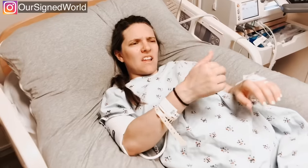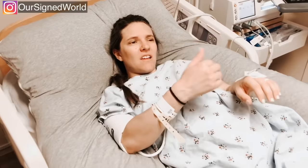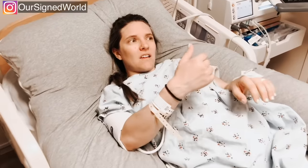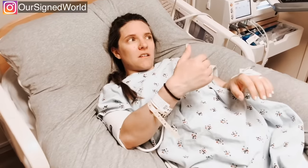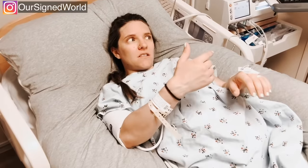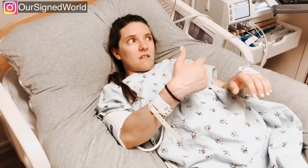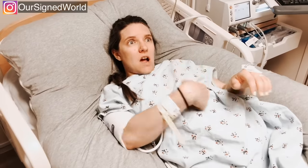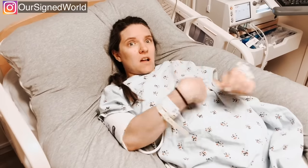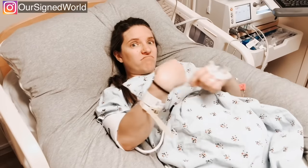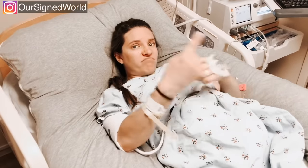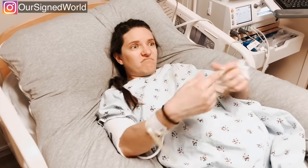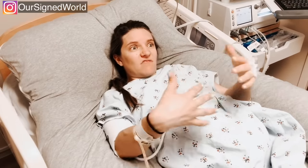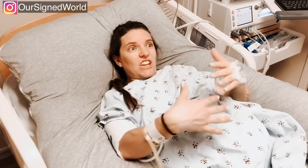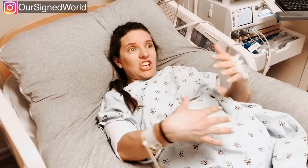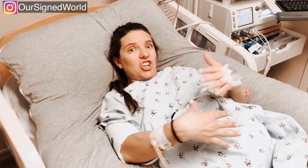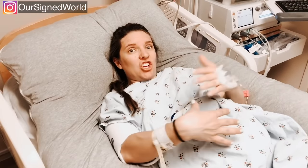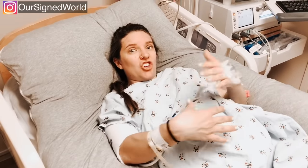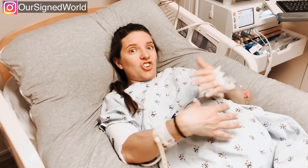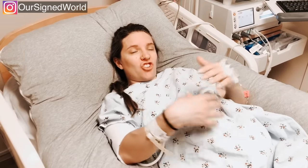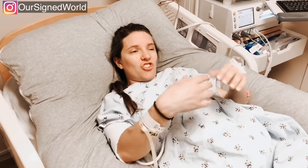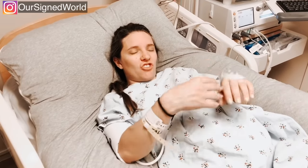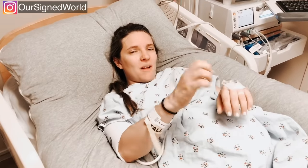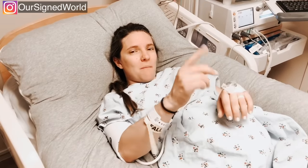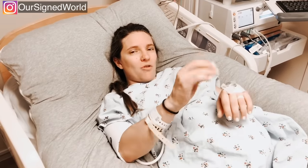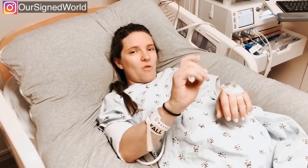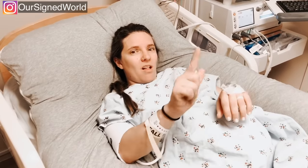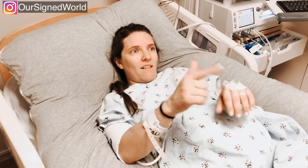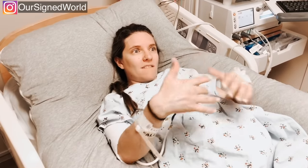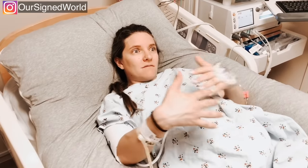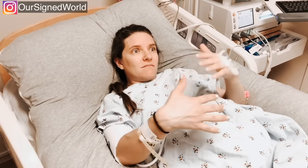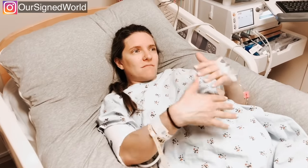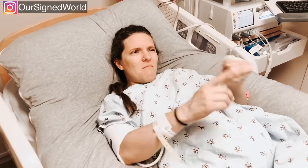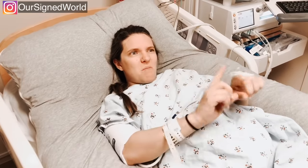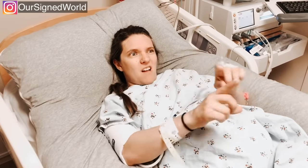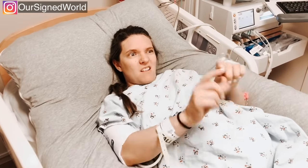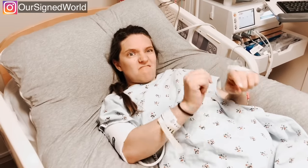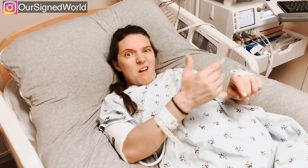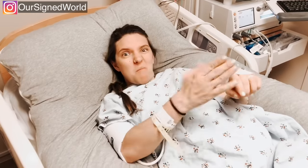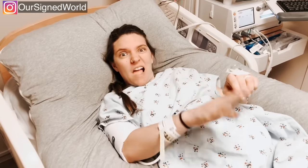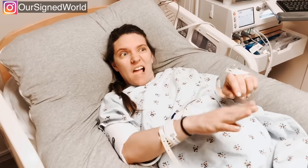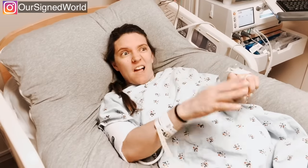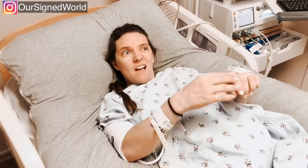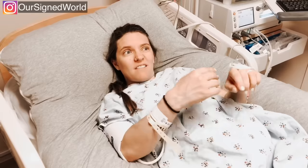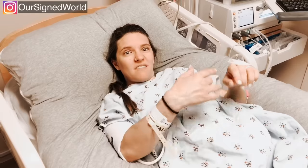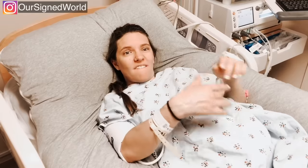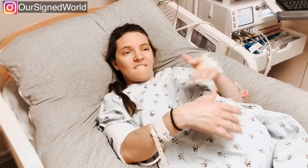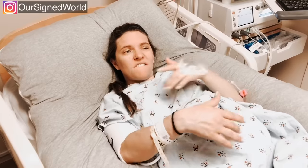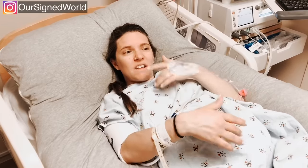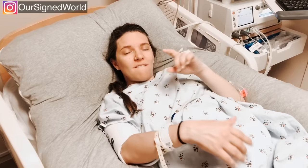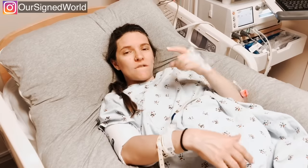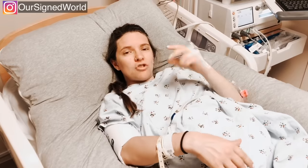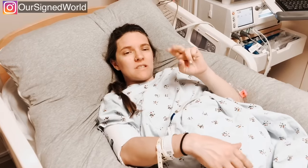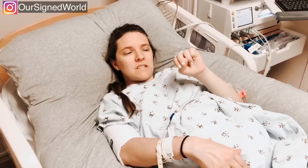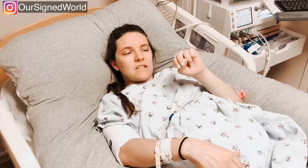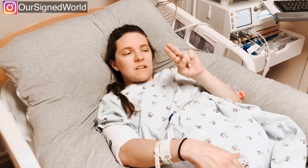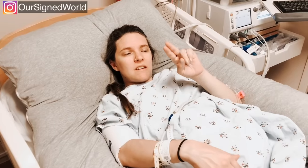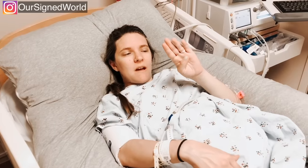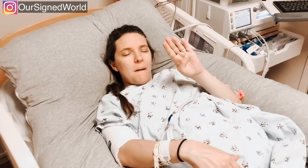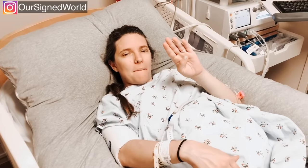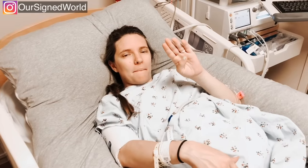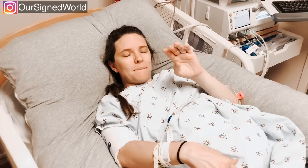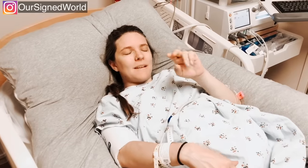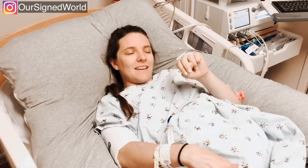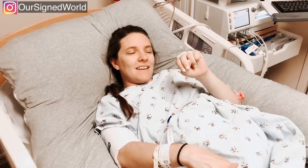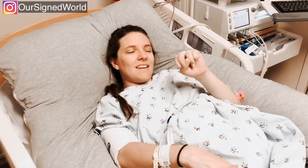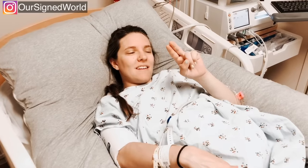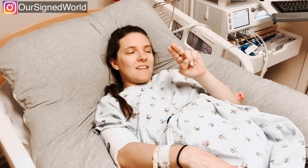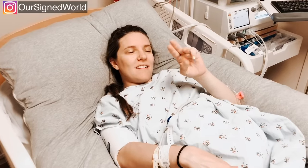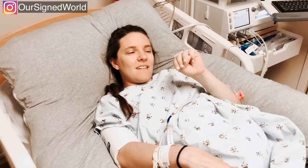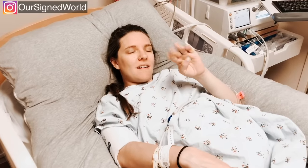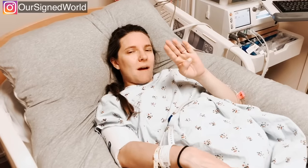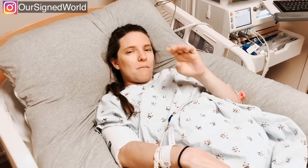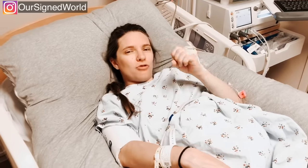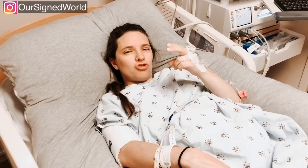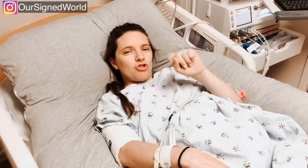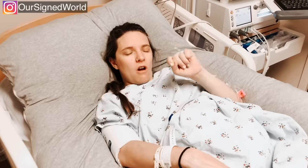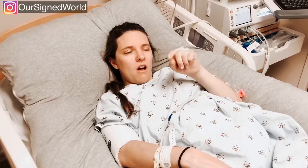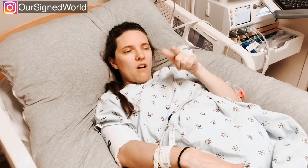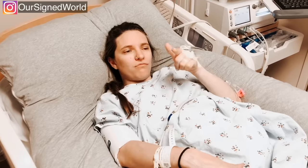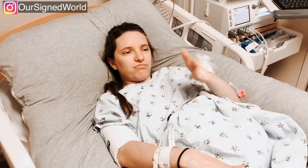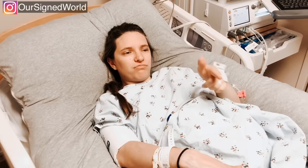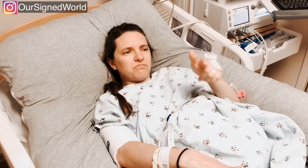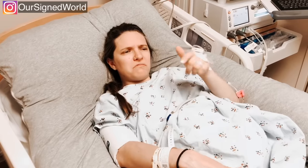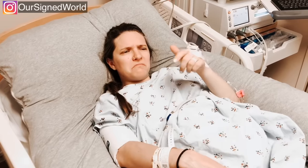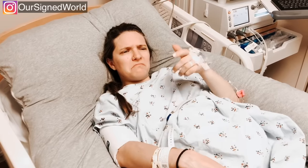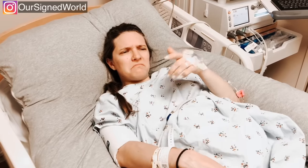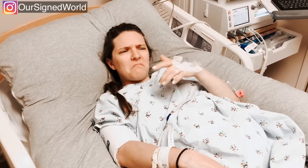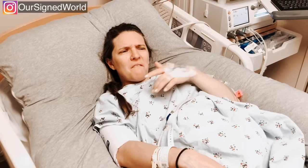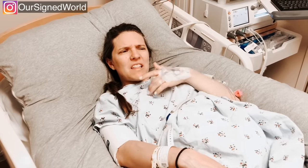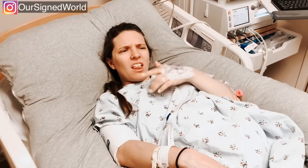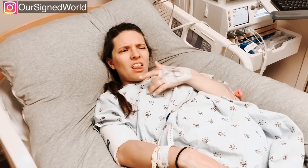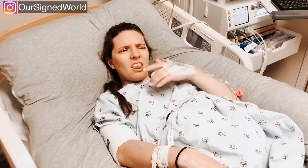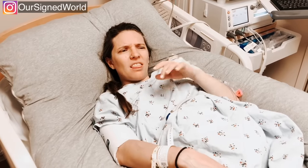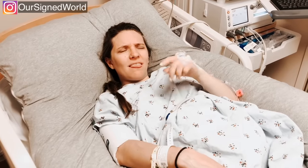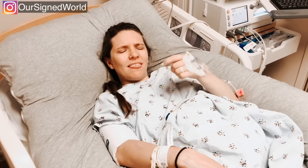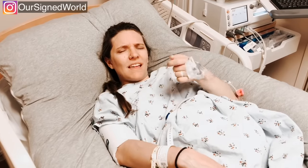I've always been so scared of the epidural! But it wasn't bad! First, I felt the numbing shot, which I felt a small